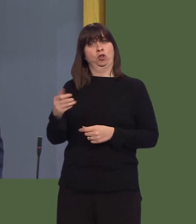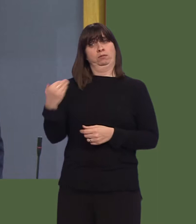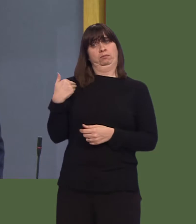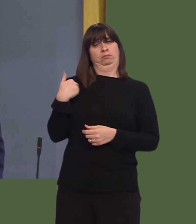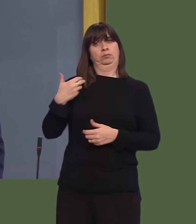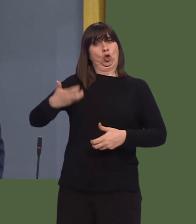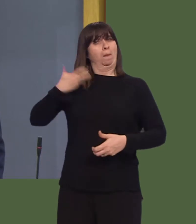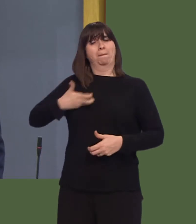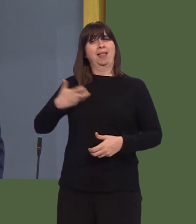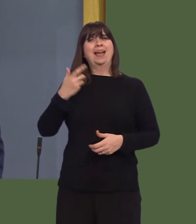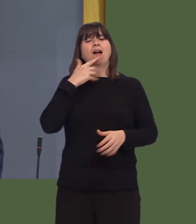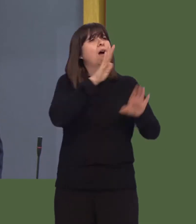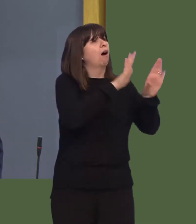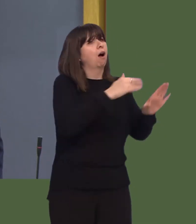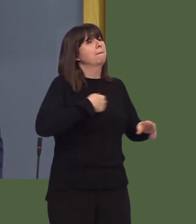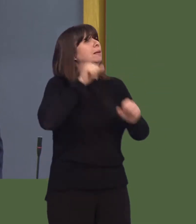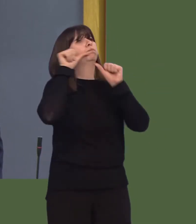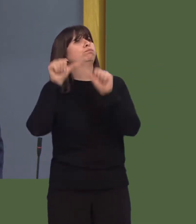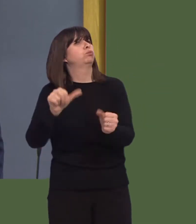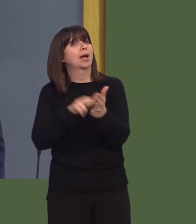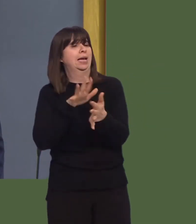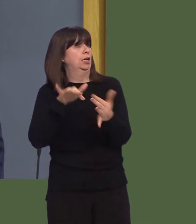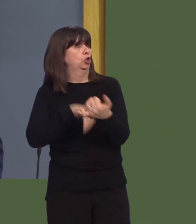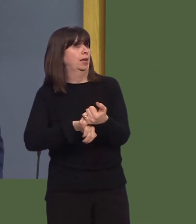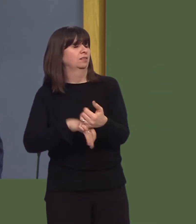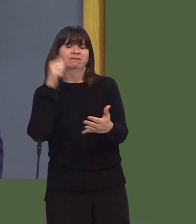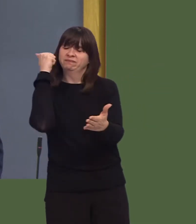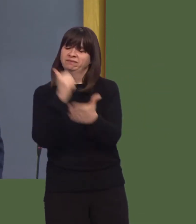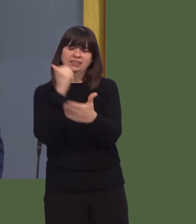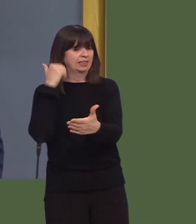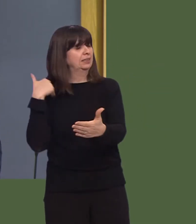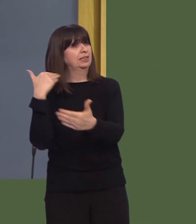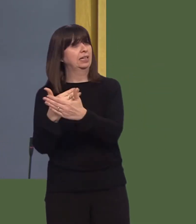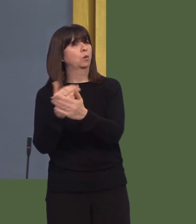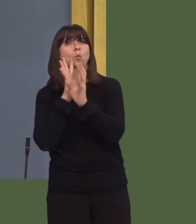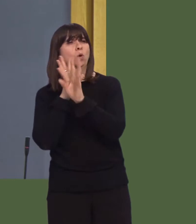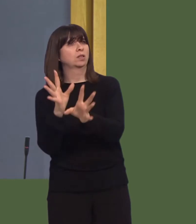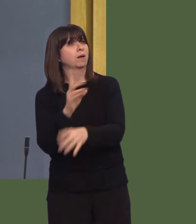complain because they access the health service quite a bit, and they are the first people to praise the health service, in actual fact.